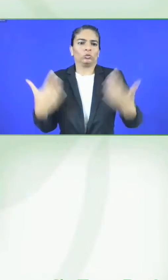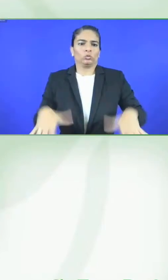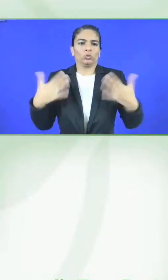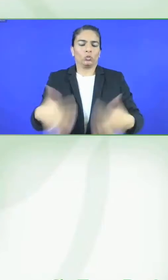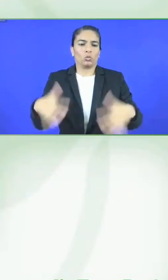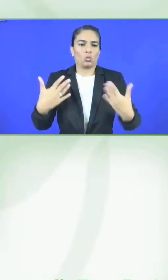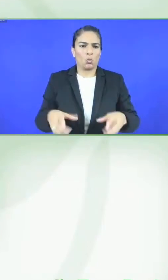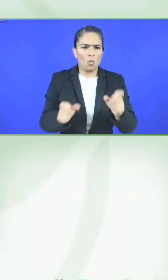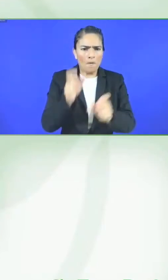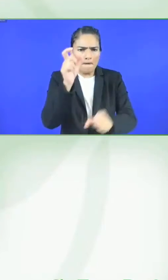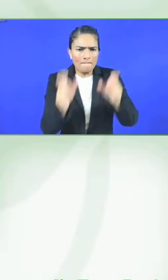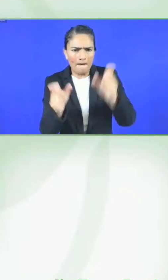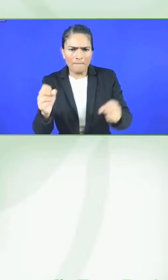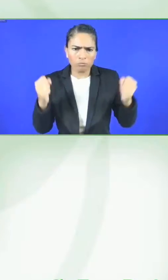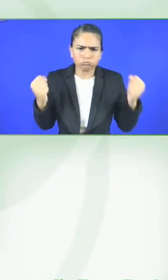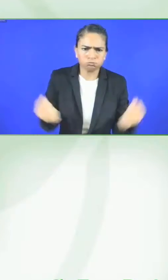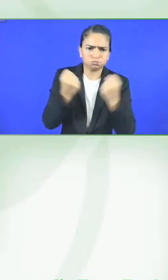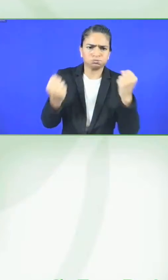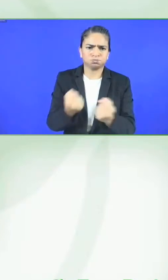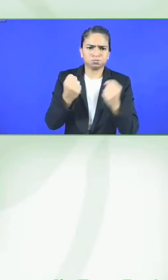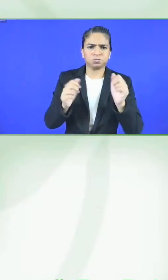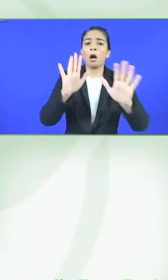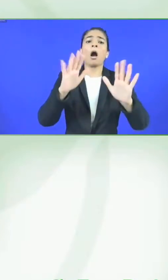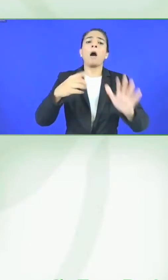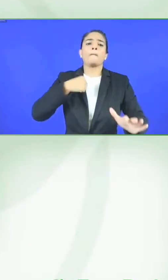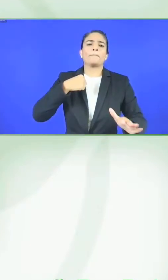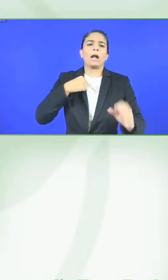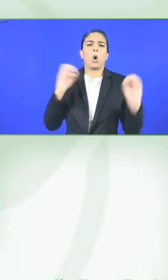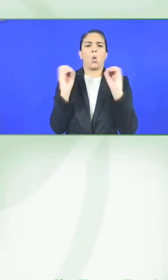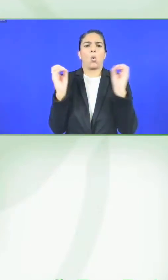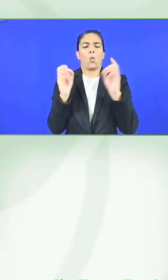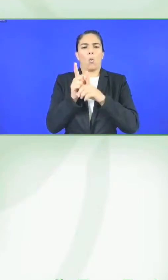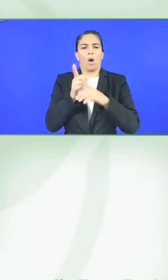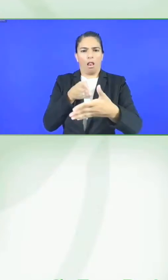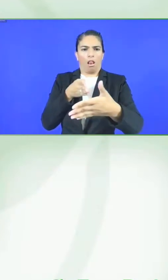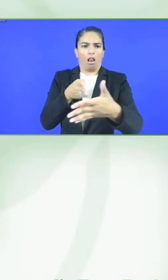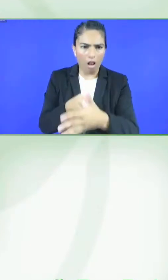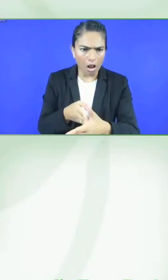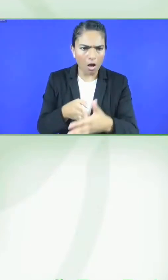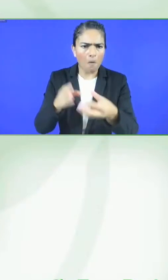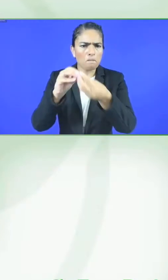This enables us to do a lot of things.